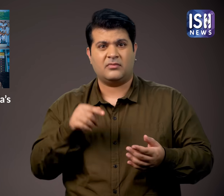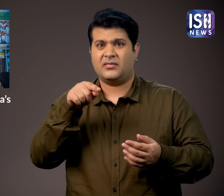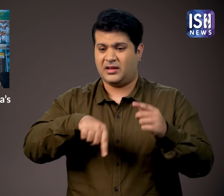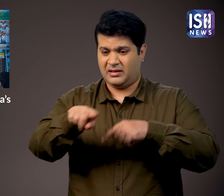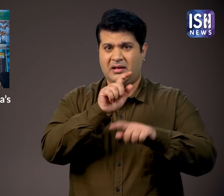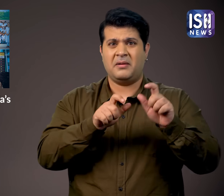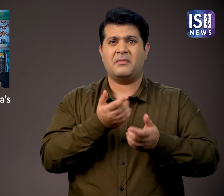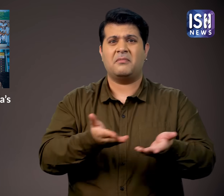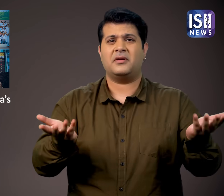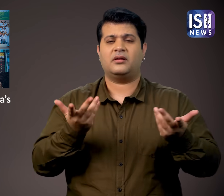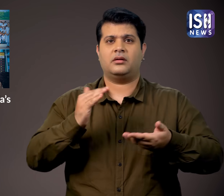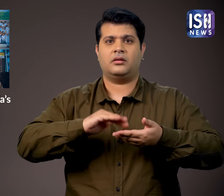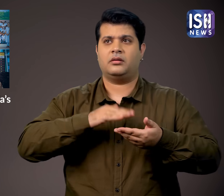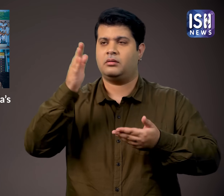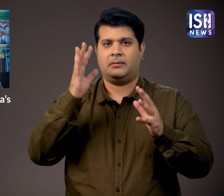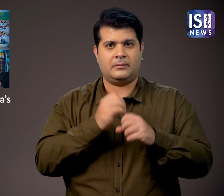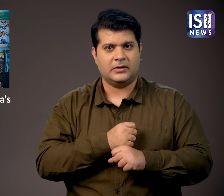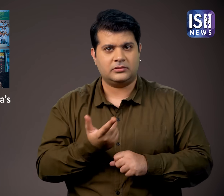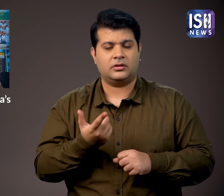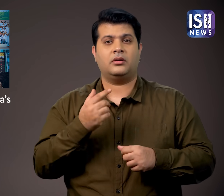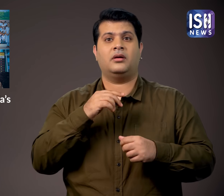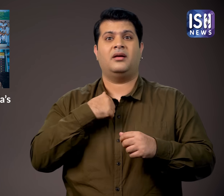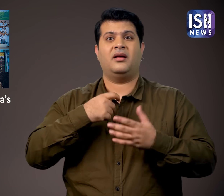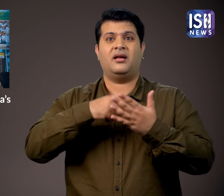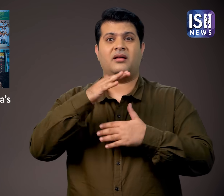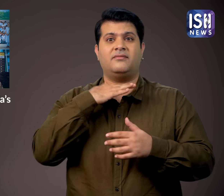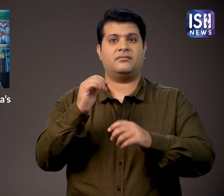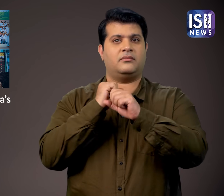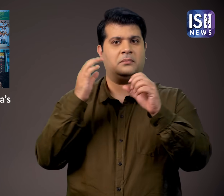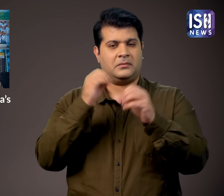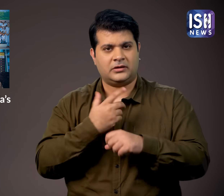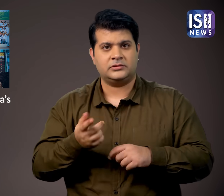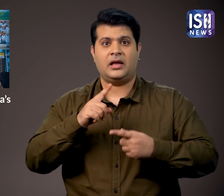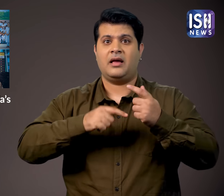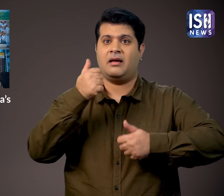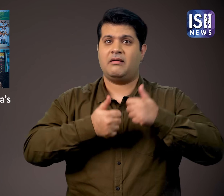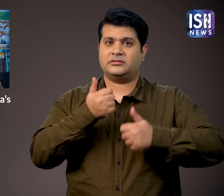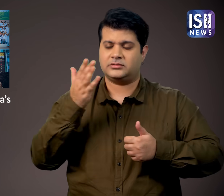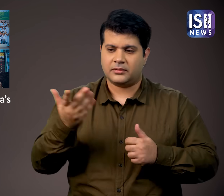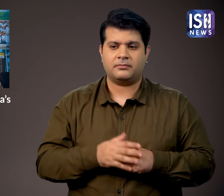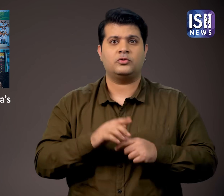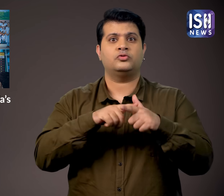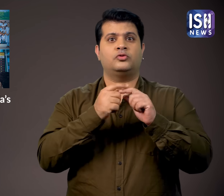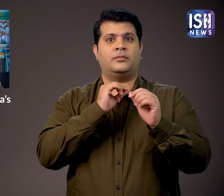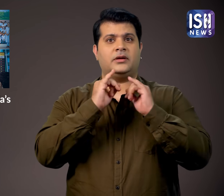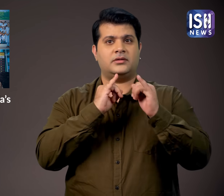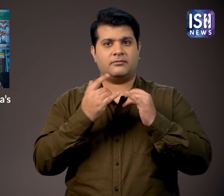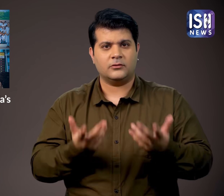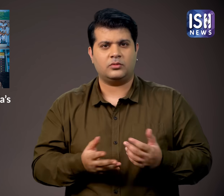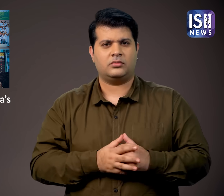some missed weddings, funerals, exams, job interviews